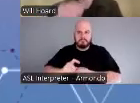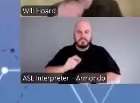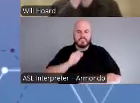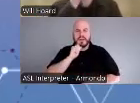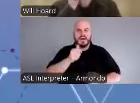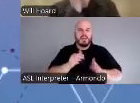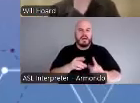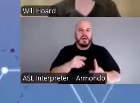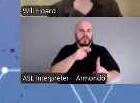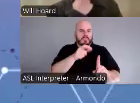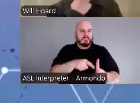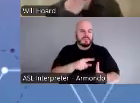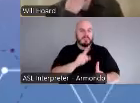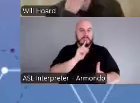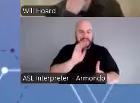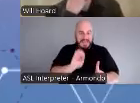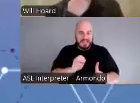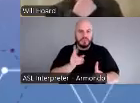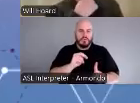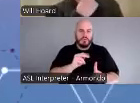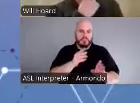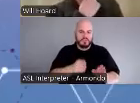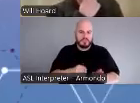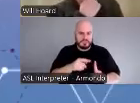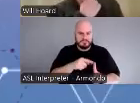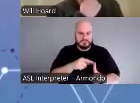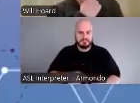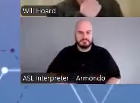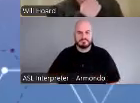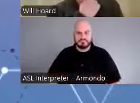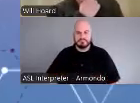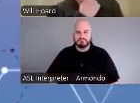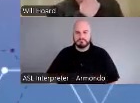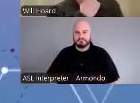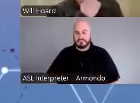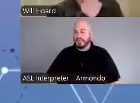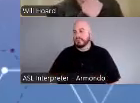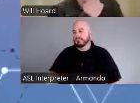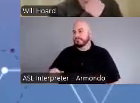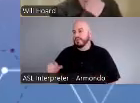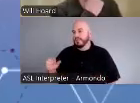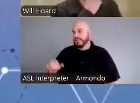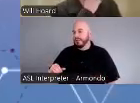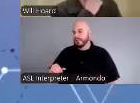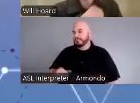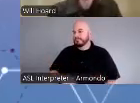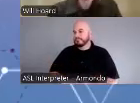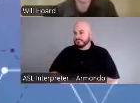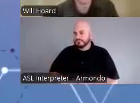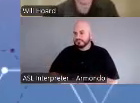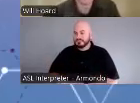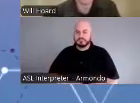and make their own decision. Yeah, thank you for summing that up for us, and that seems like it ties in really